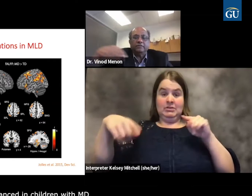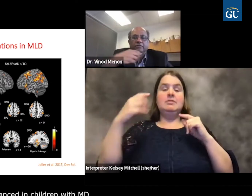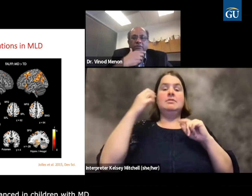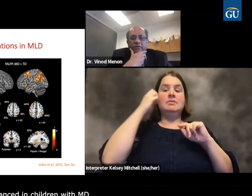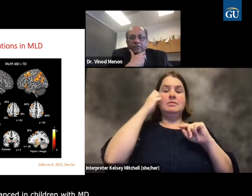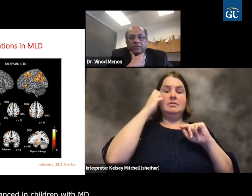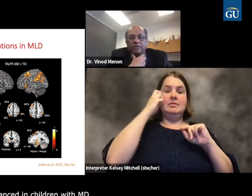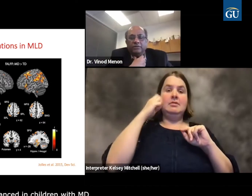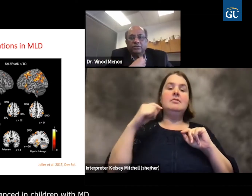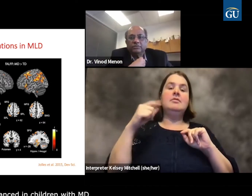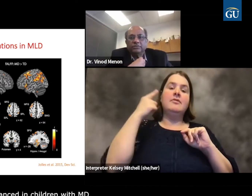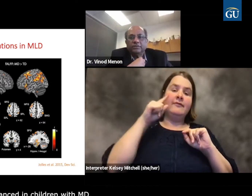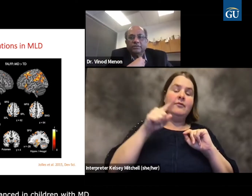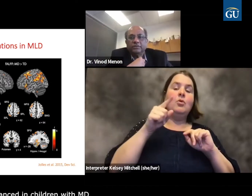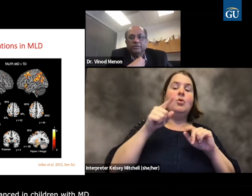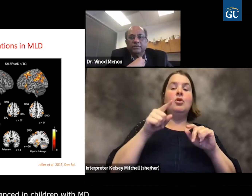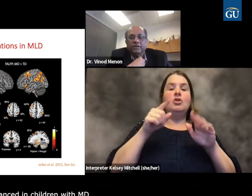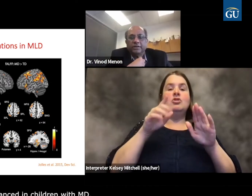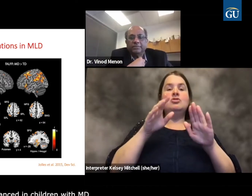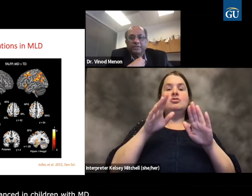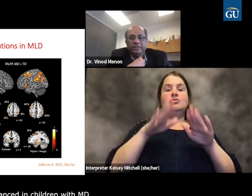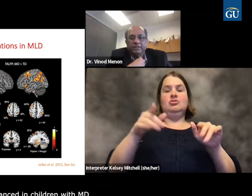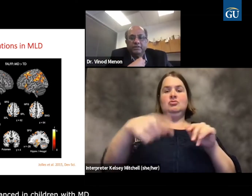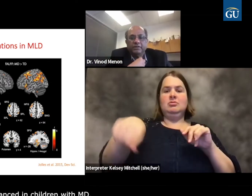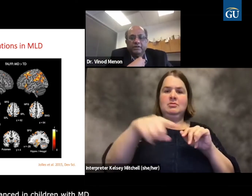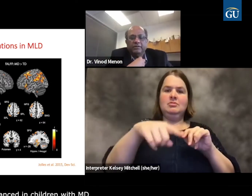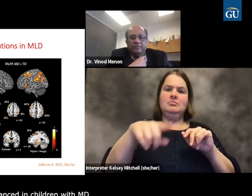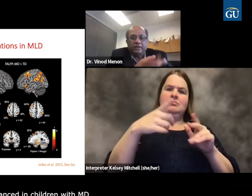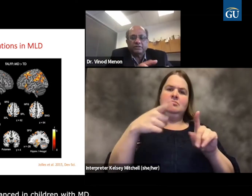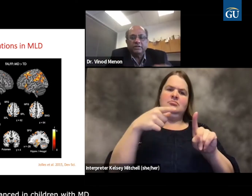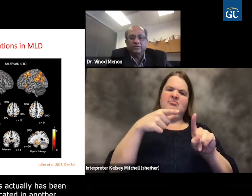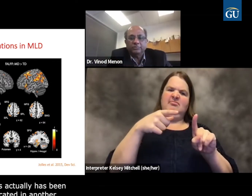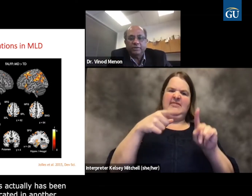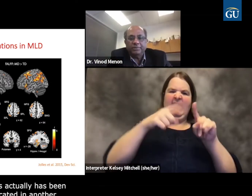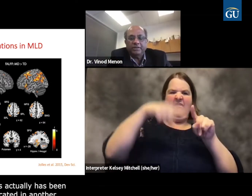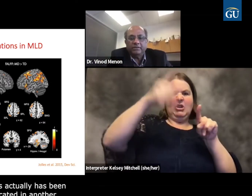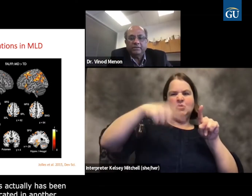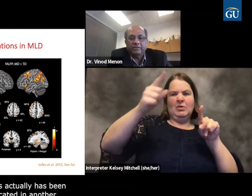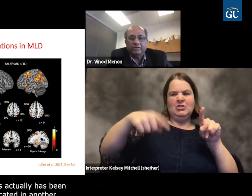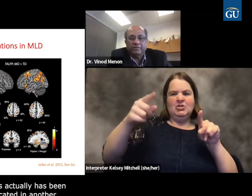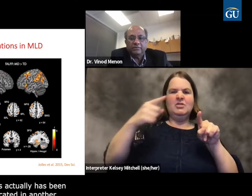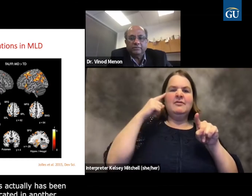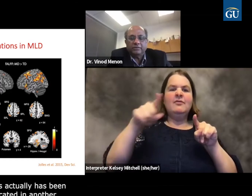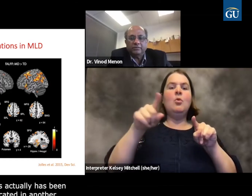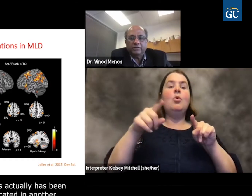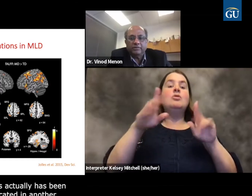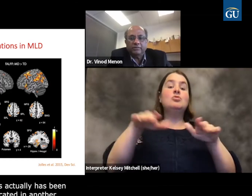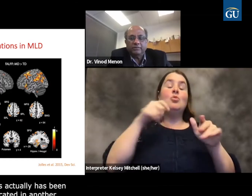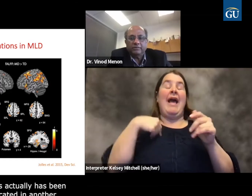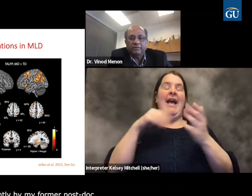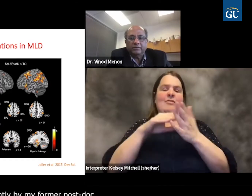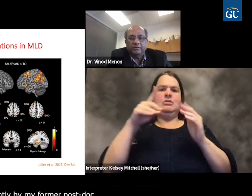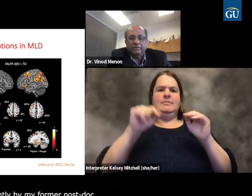actually enhanced in uh children with uh md and this actually